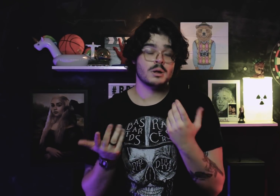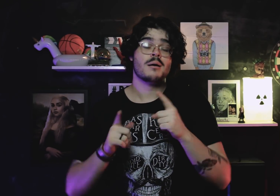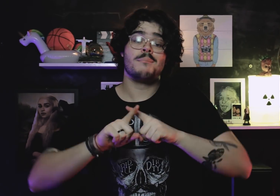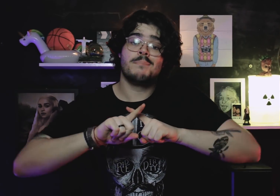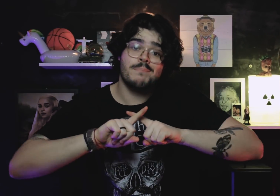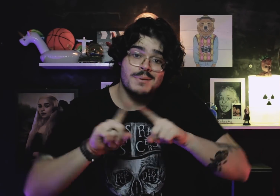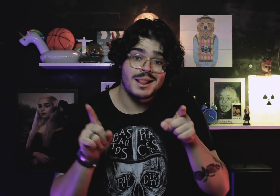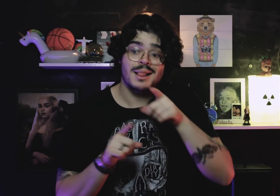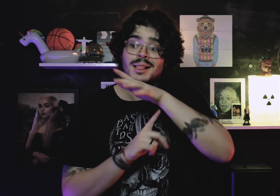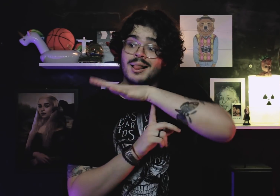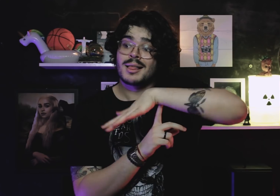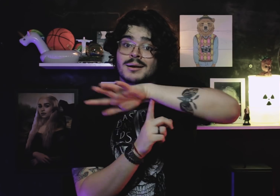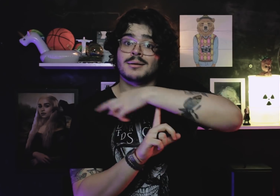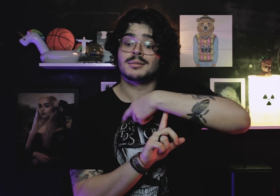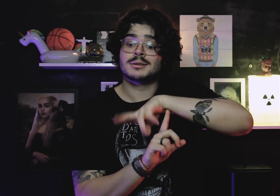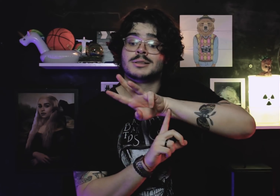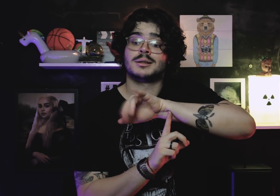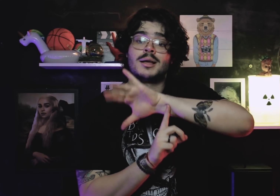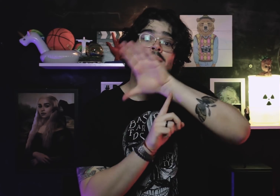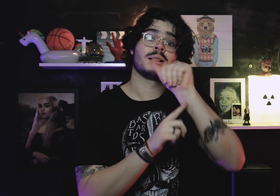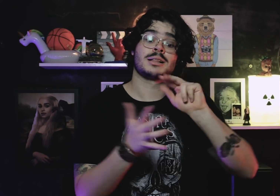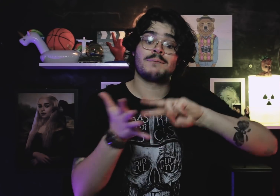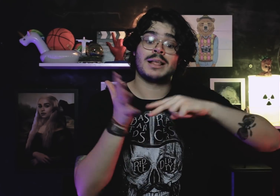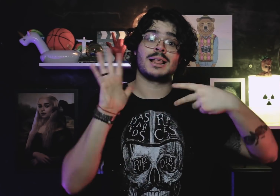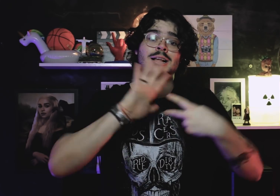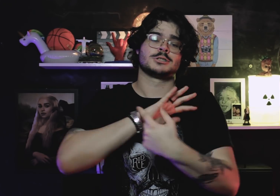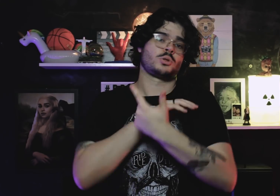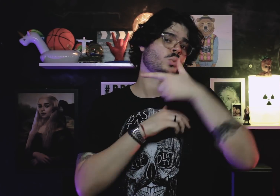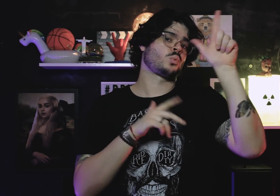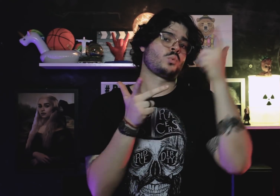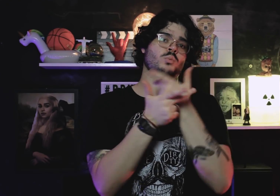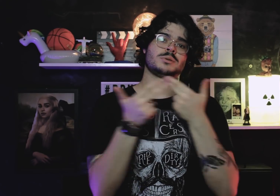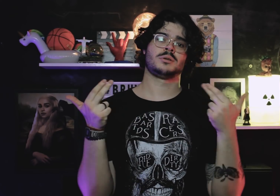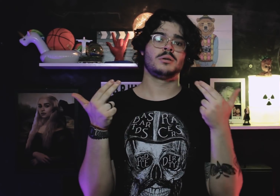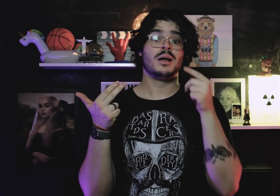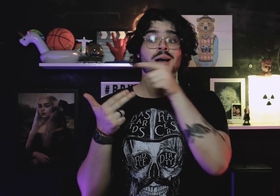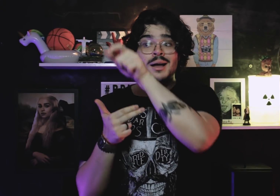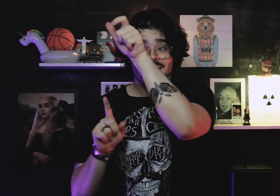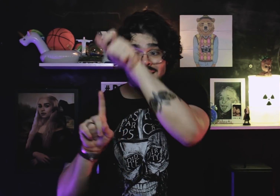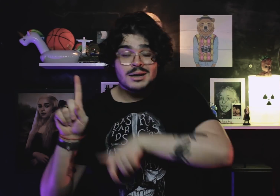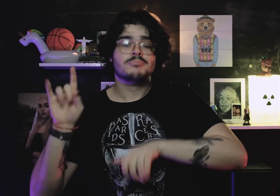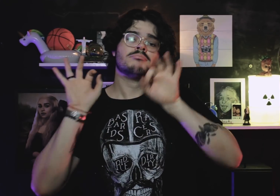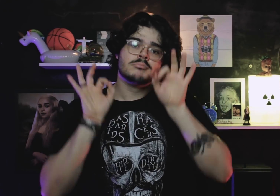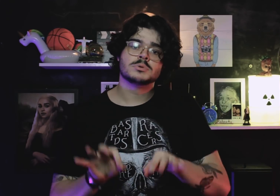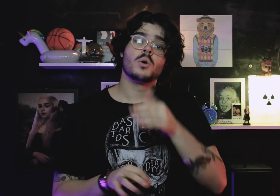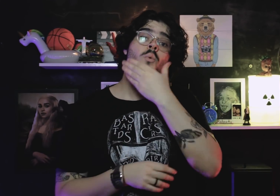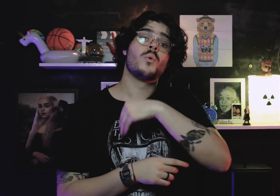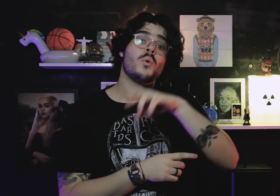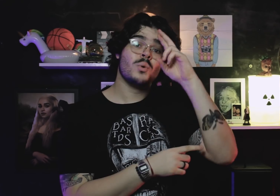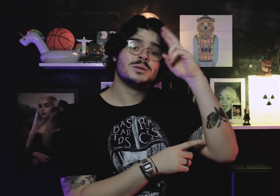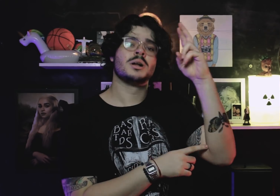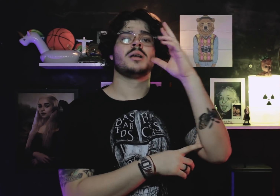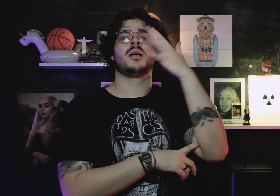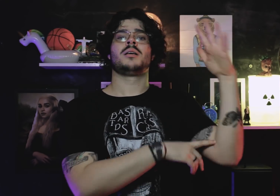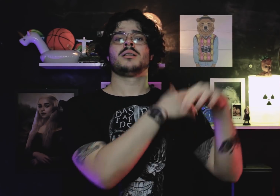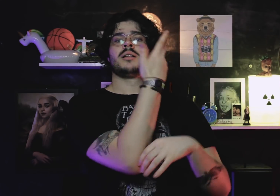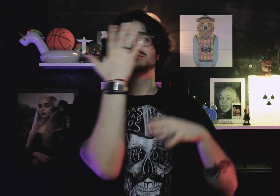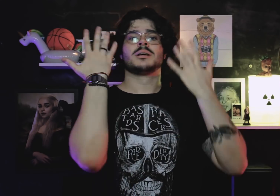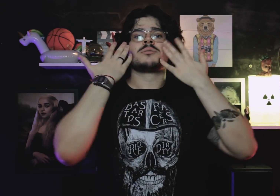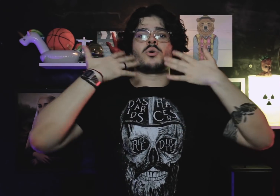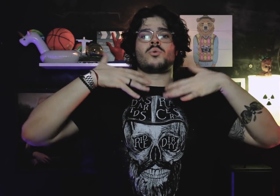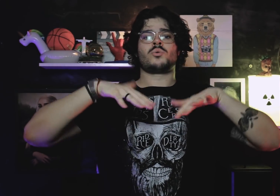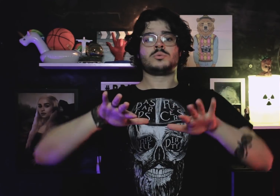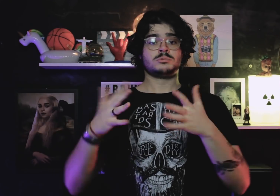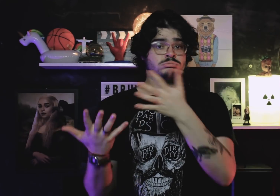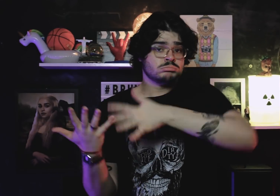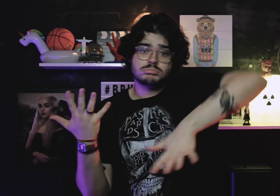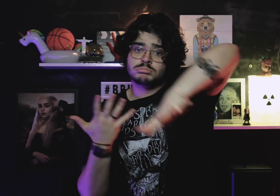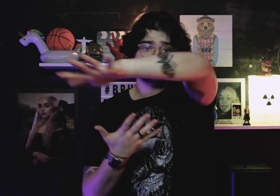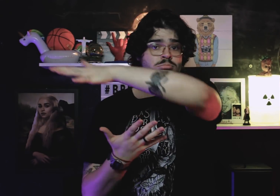In Wiccan belief, God is the Lord of Nature,